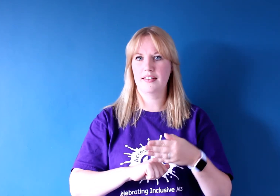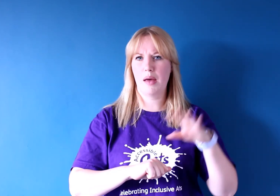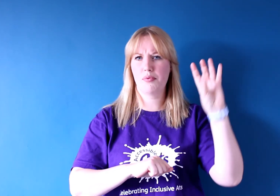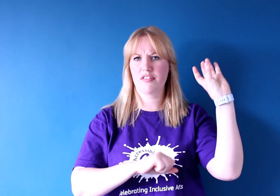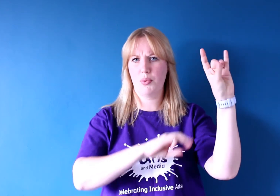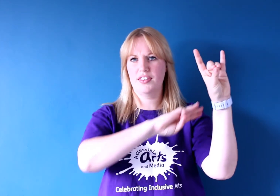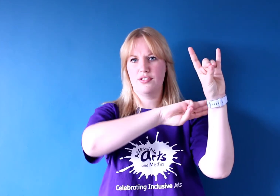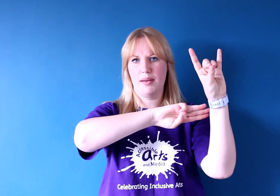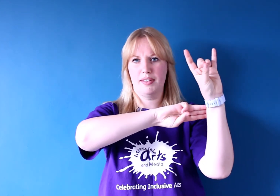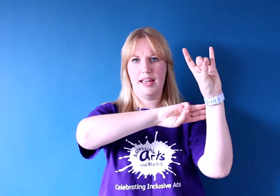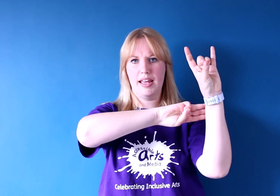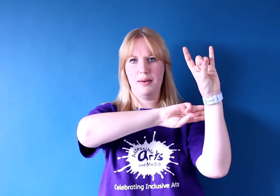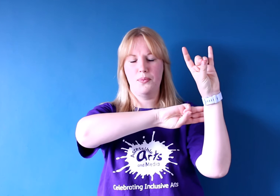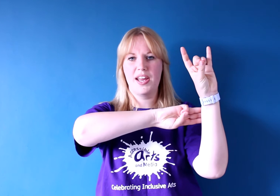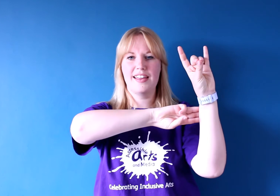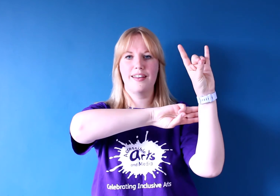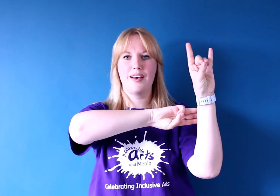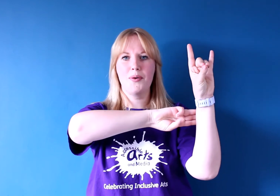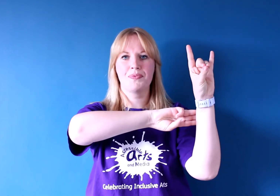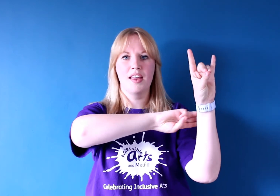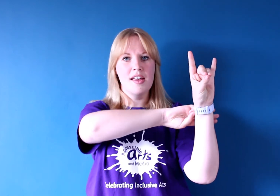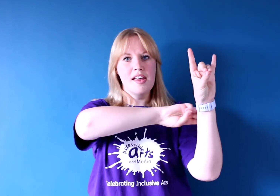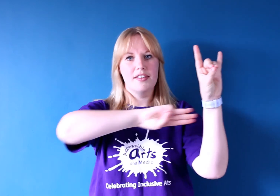zebras with stripes. Here we go